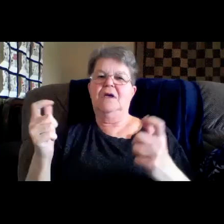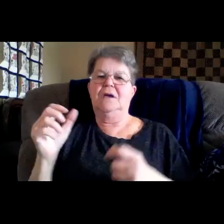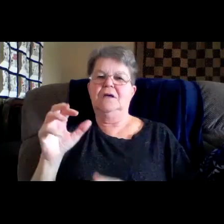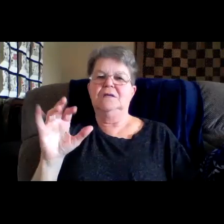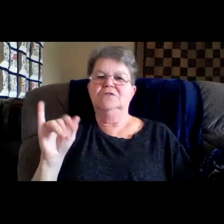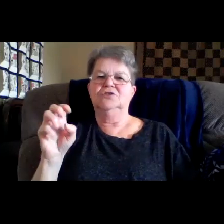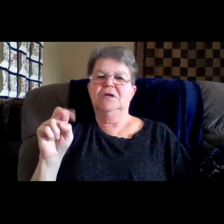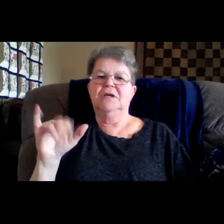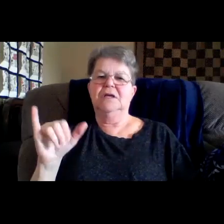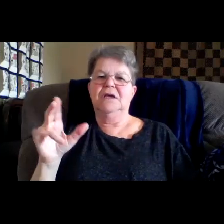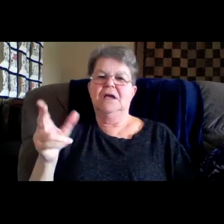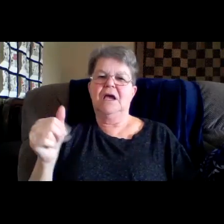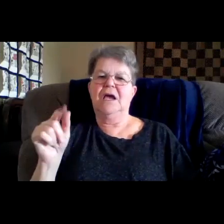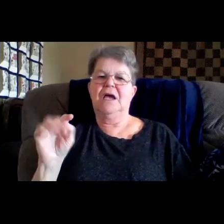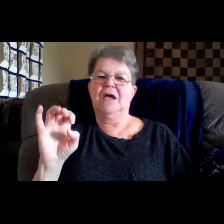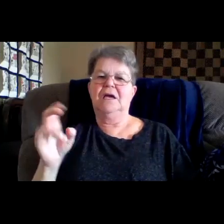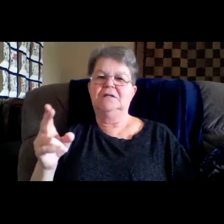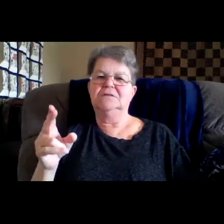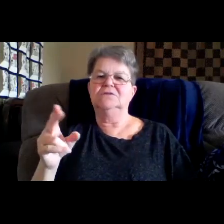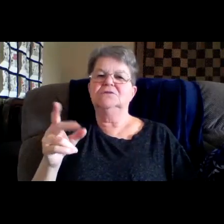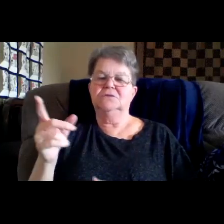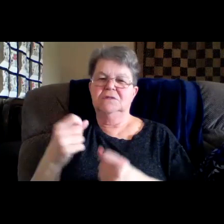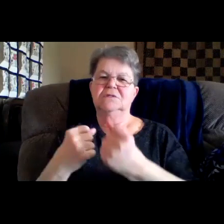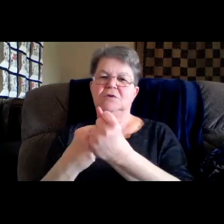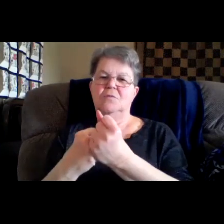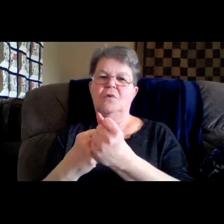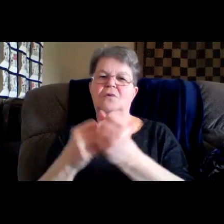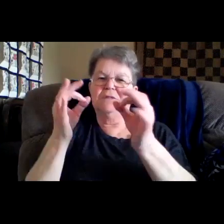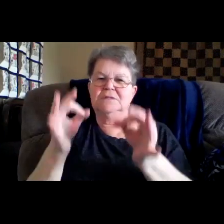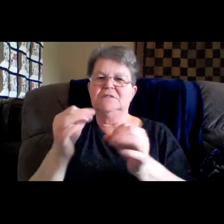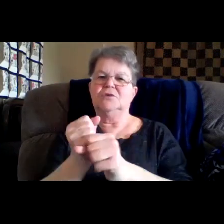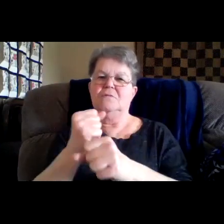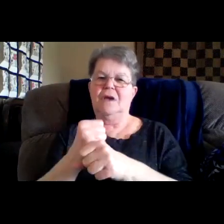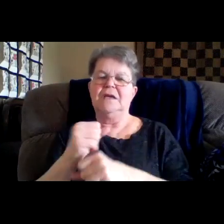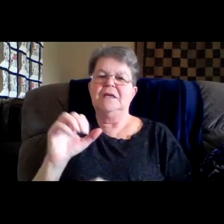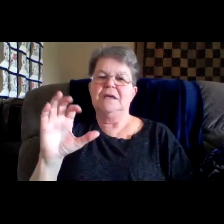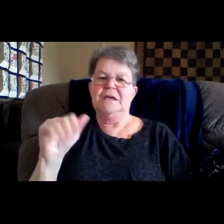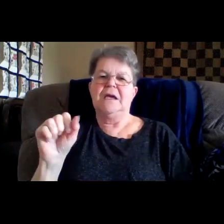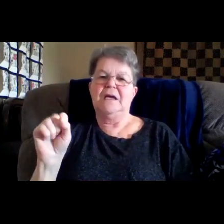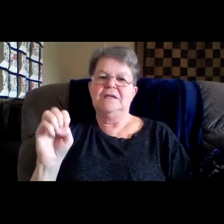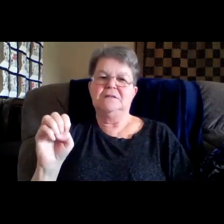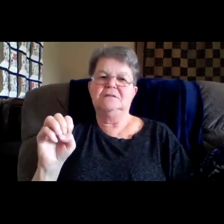who was a seminal supported decision-making case. So next slide.